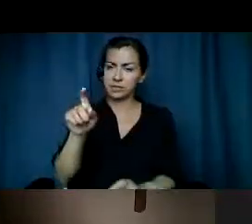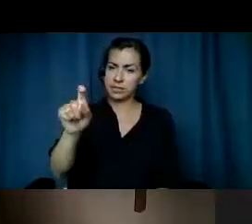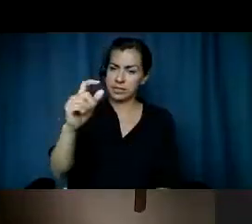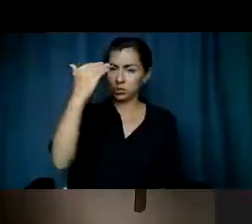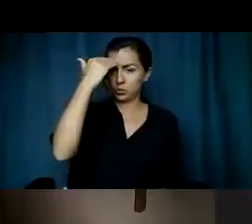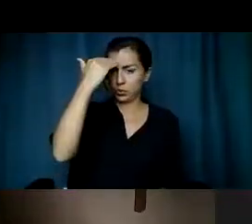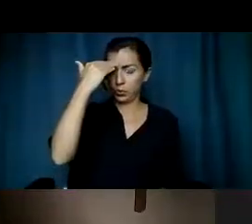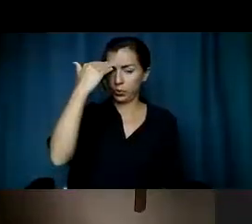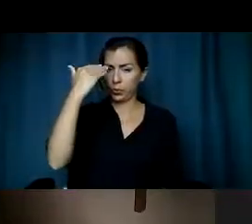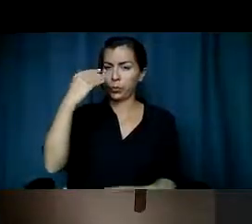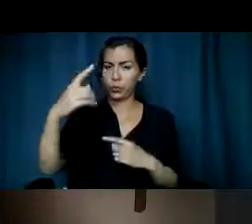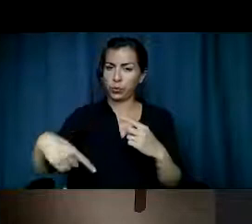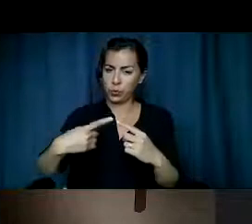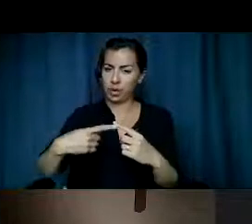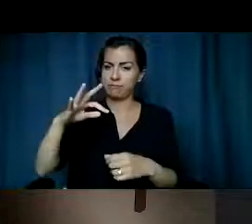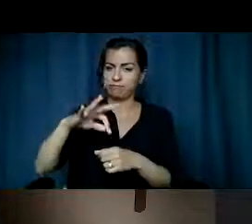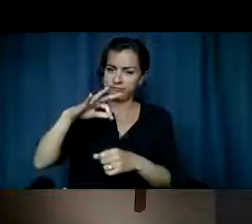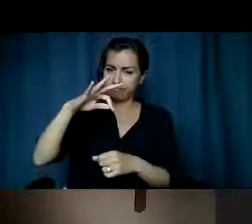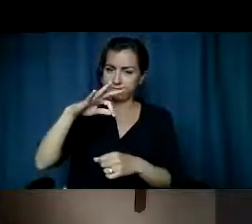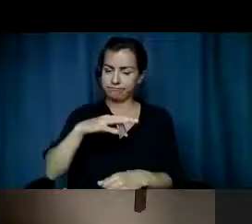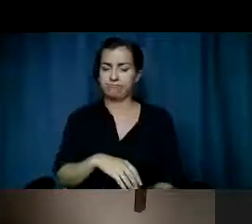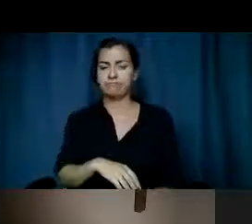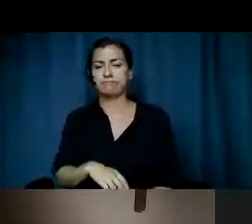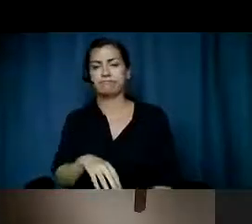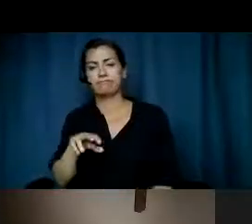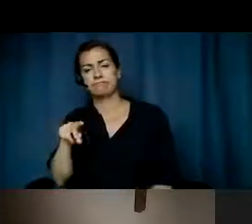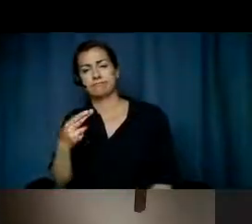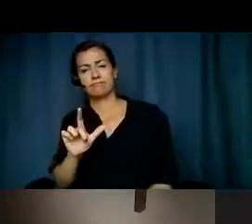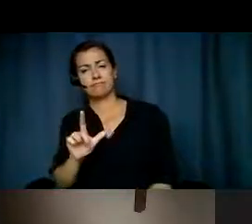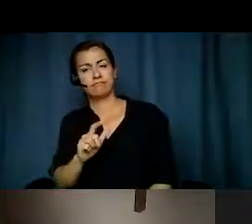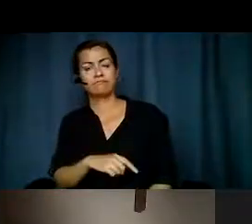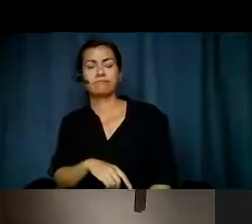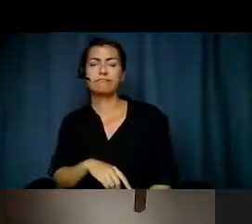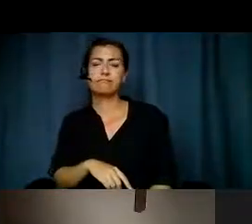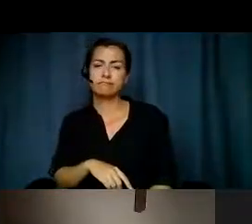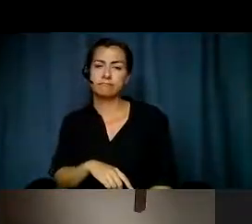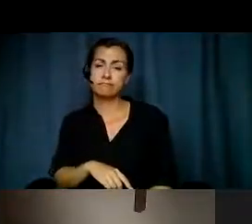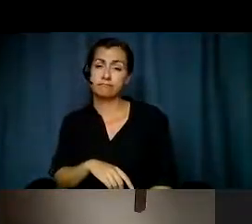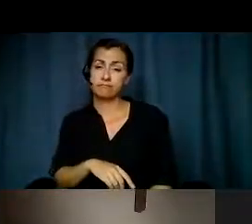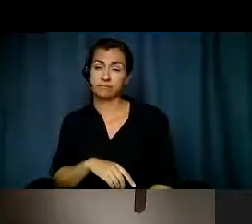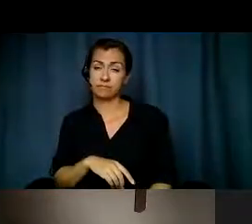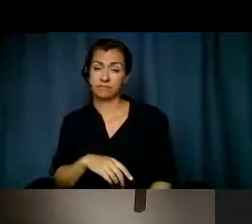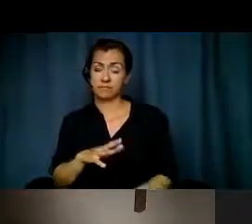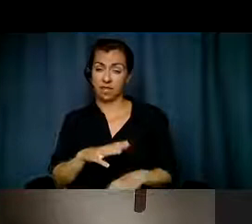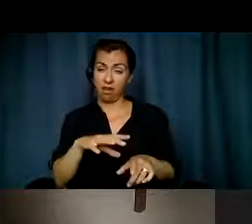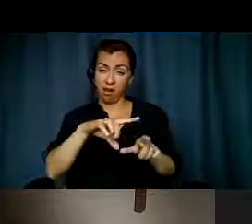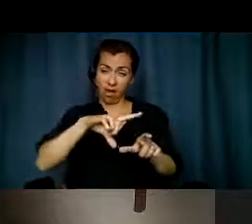how can supports help you before voting?